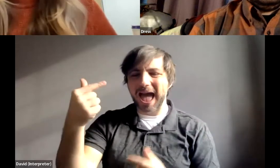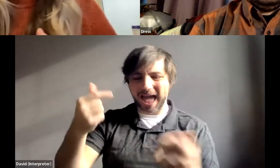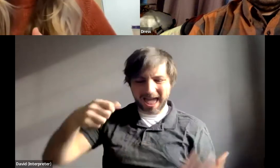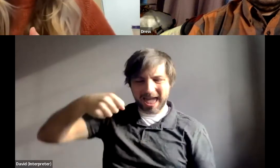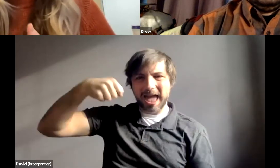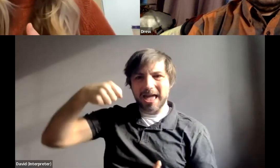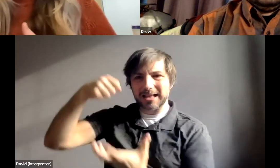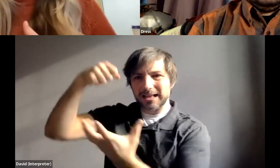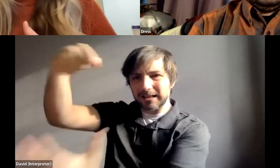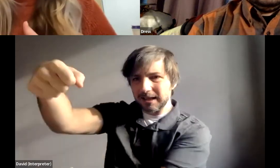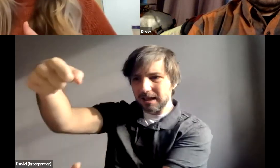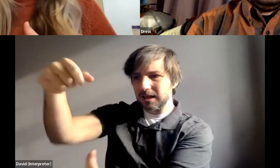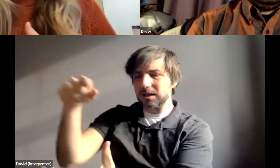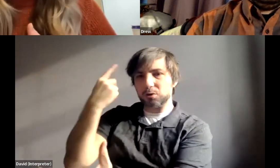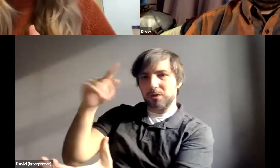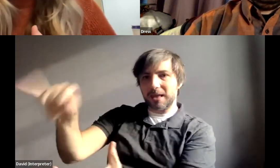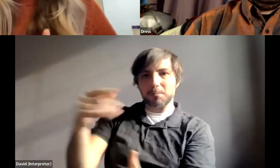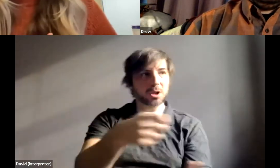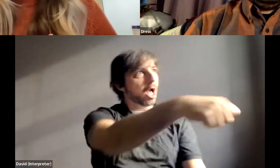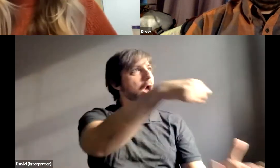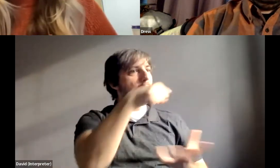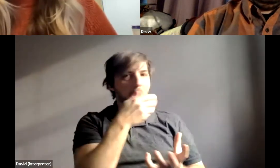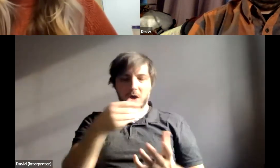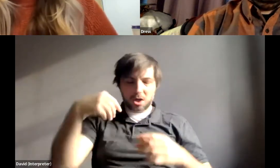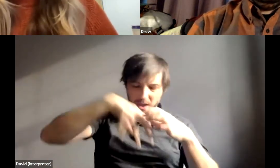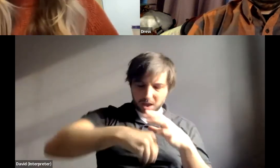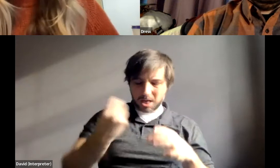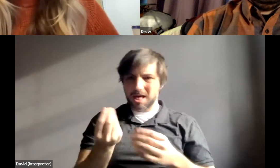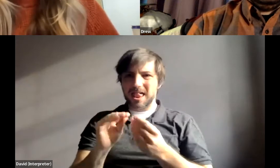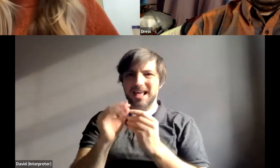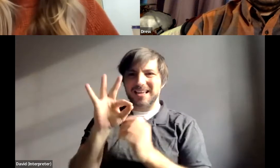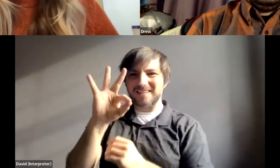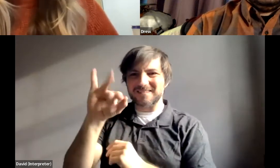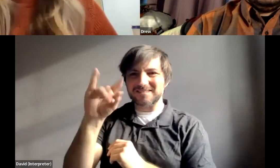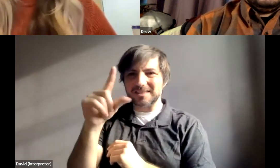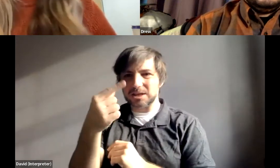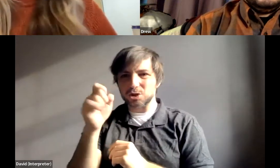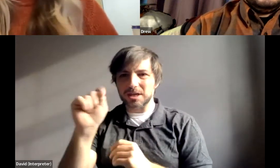fidget tools, a cue card they can point to, to